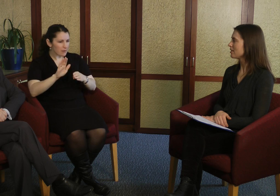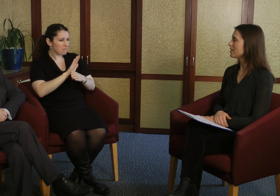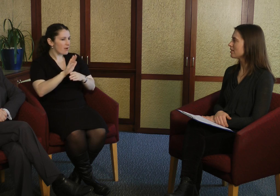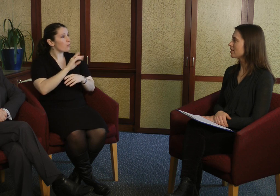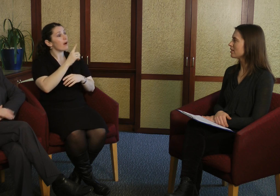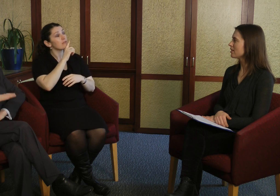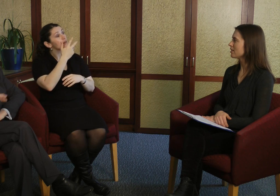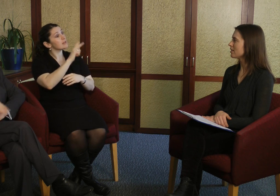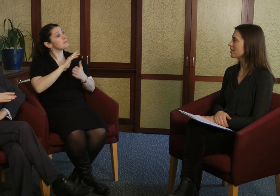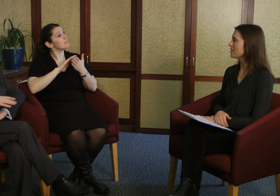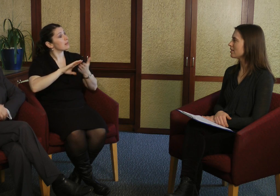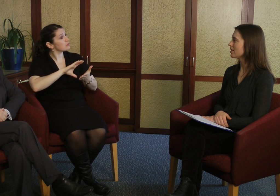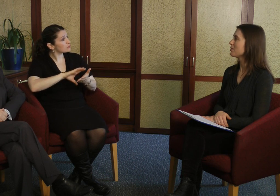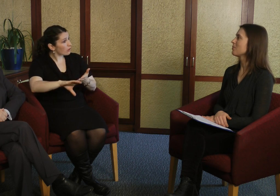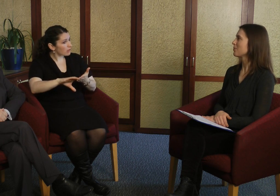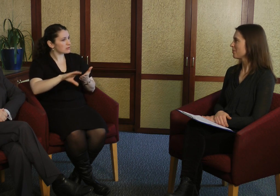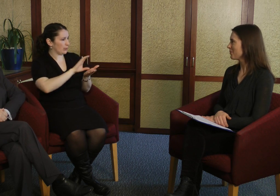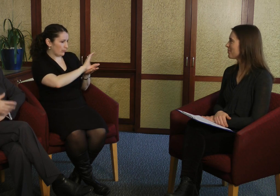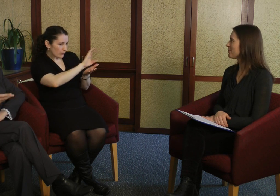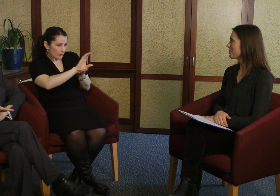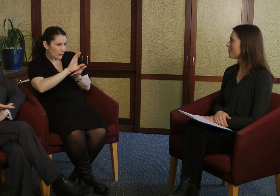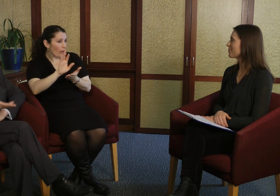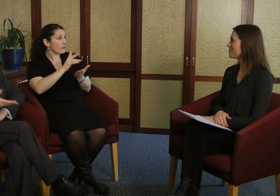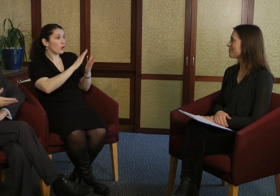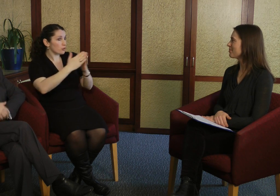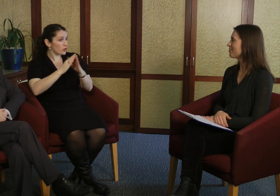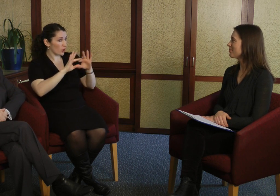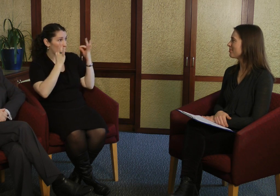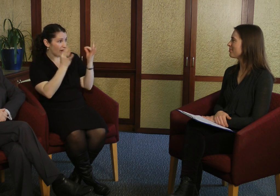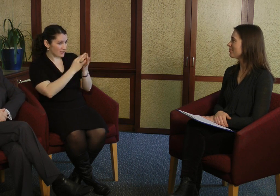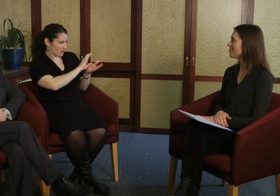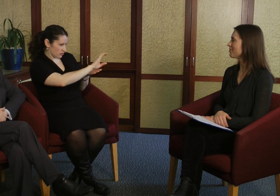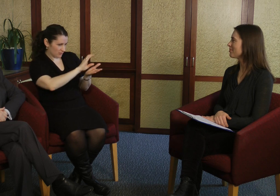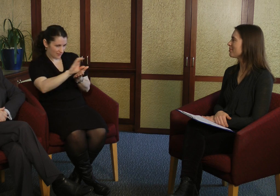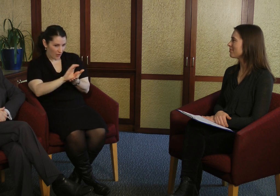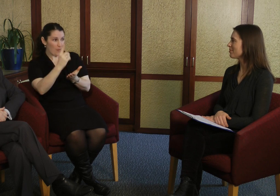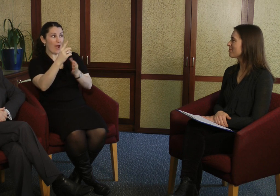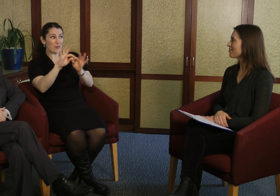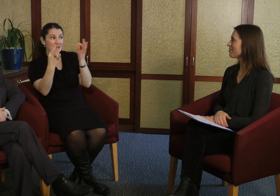which goes out to community organisations and one of those was actually Vicdeaf. So